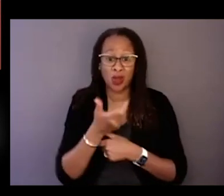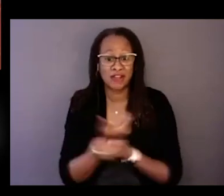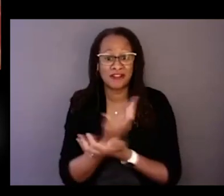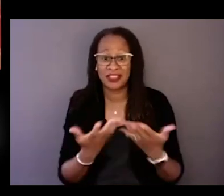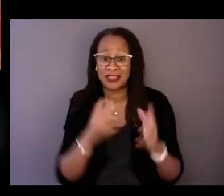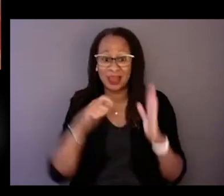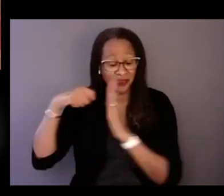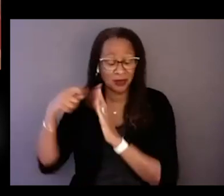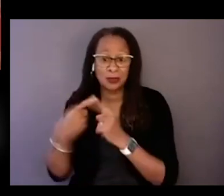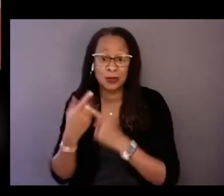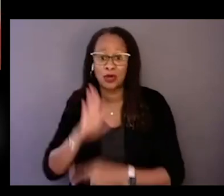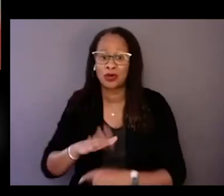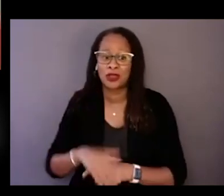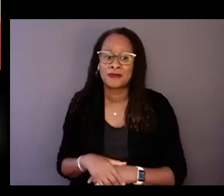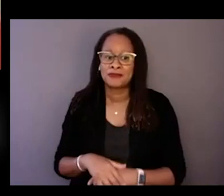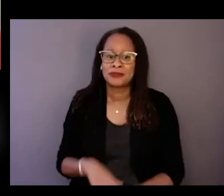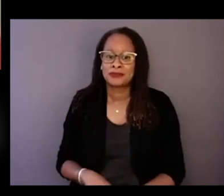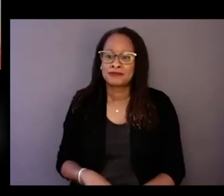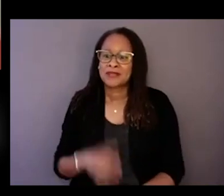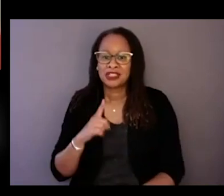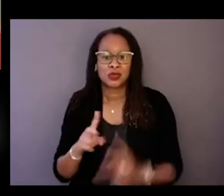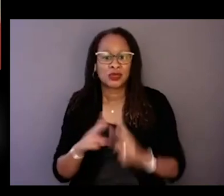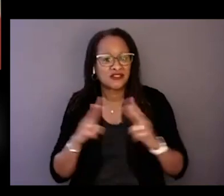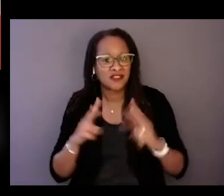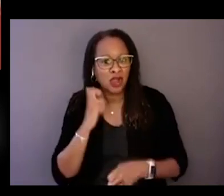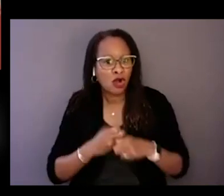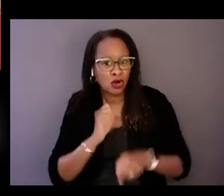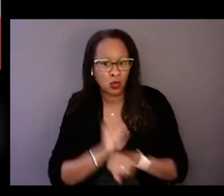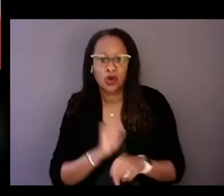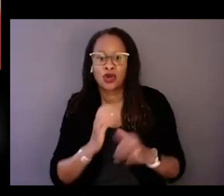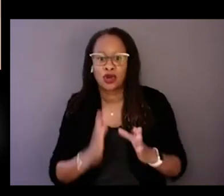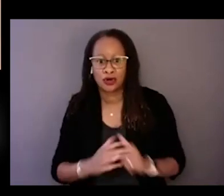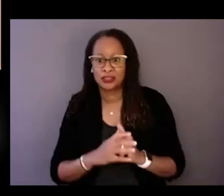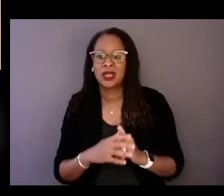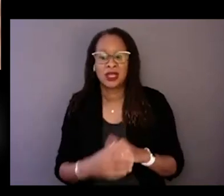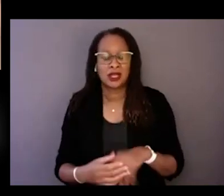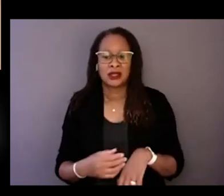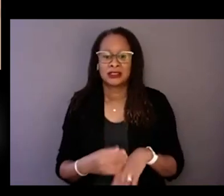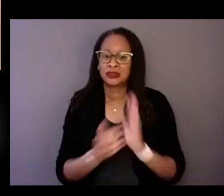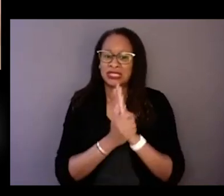that she was incredibly hardworking. She was like a pro athlete going out